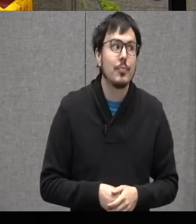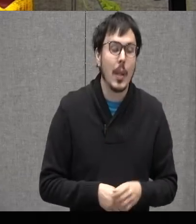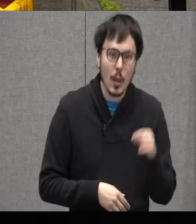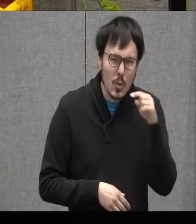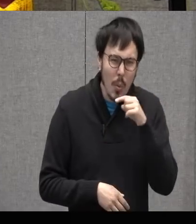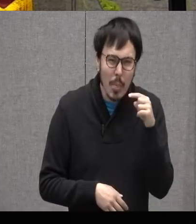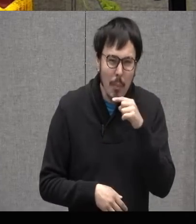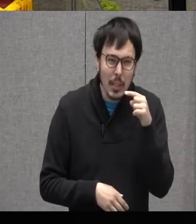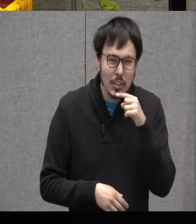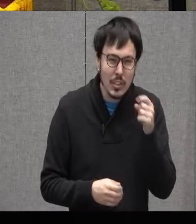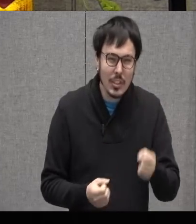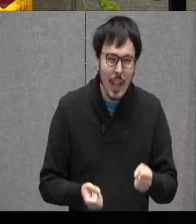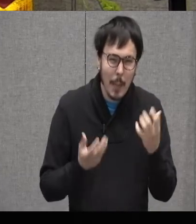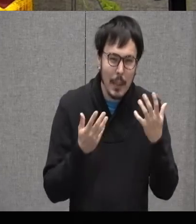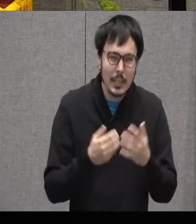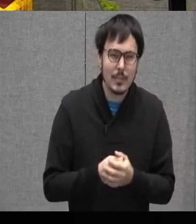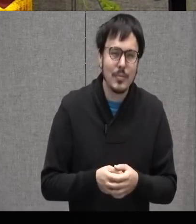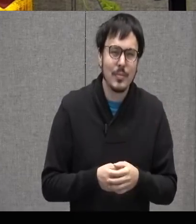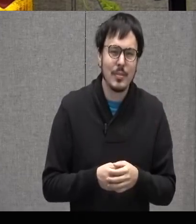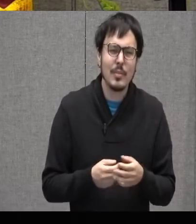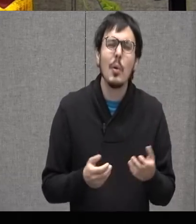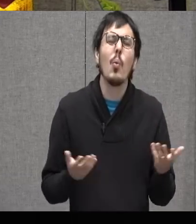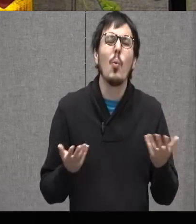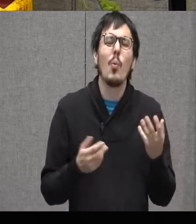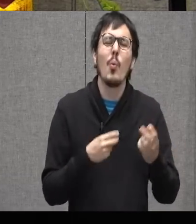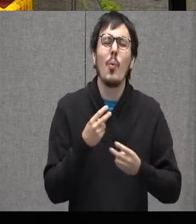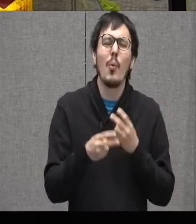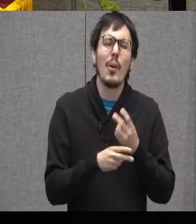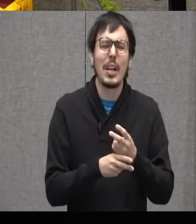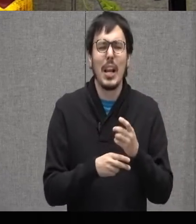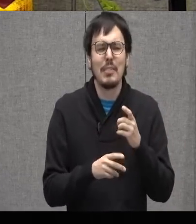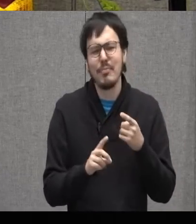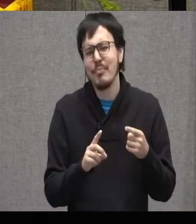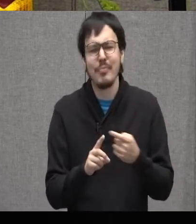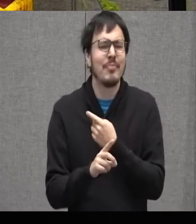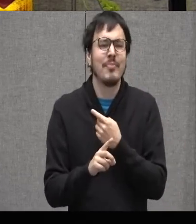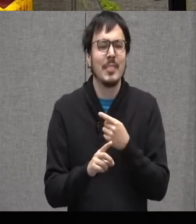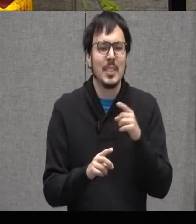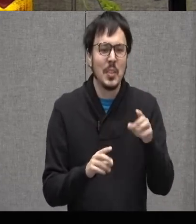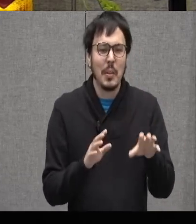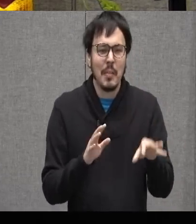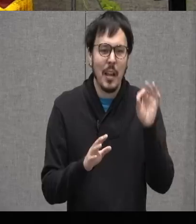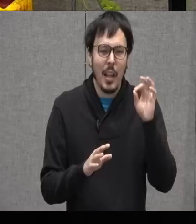What kind of crazy thing can you find to count at home? Keep track and keep counting.